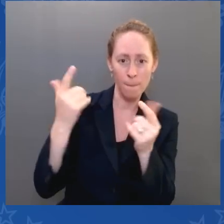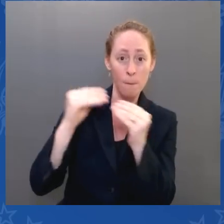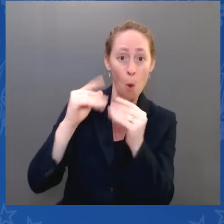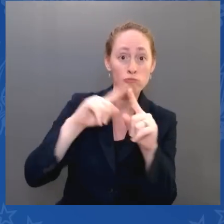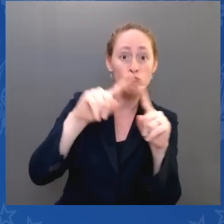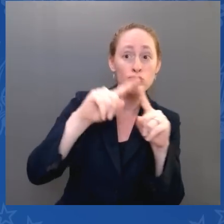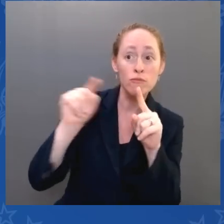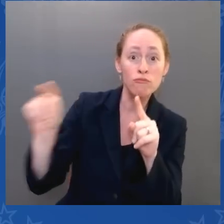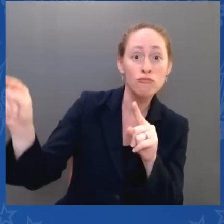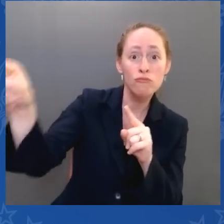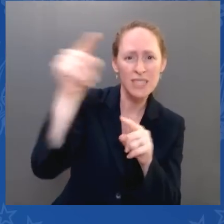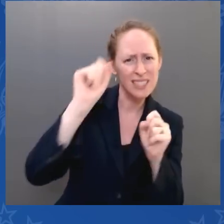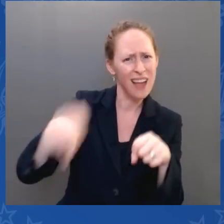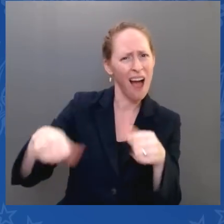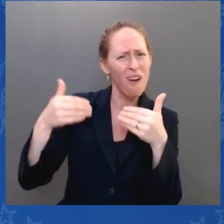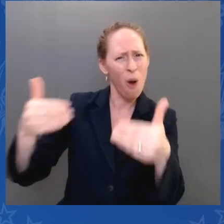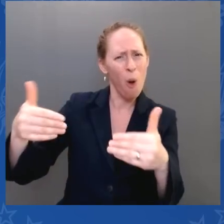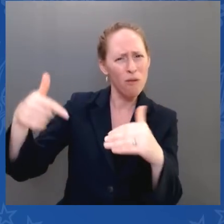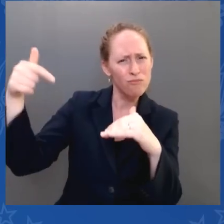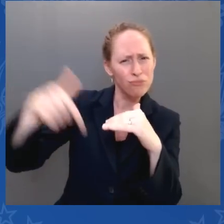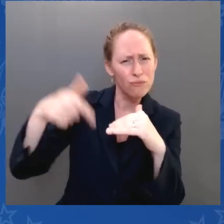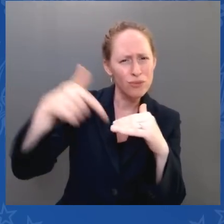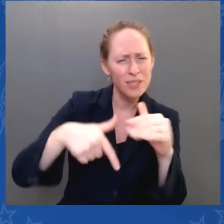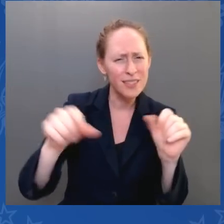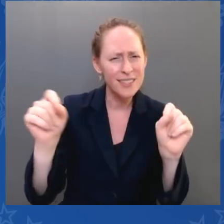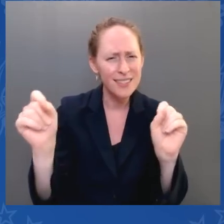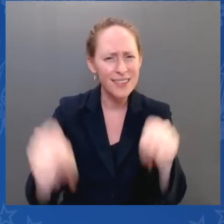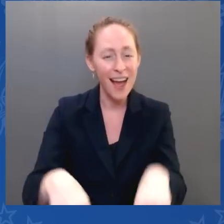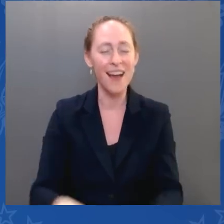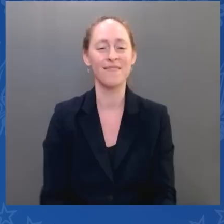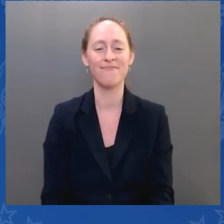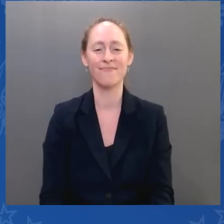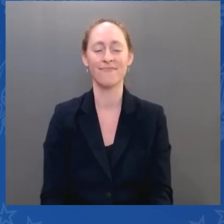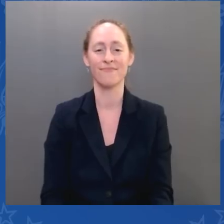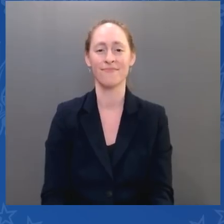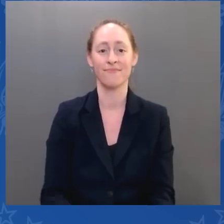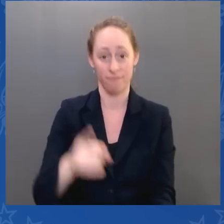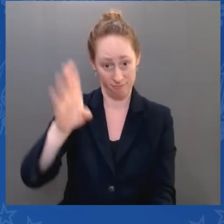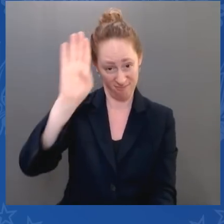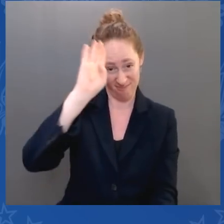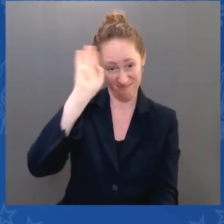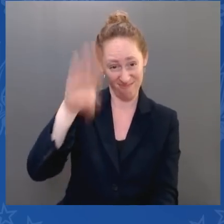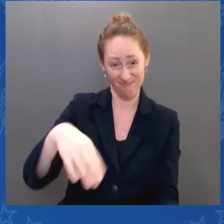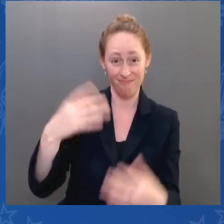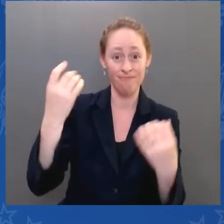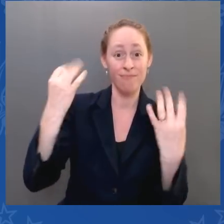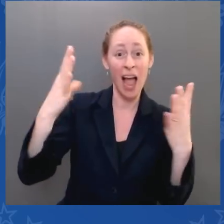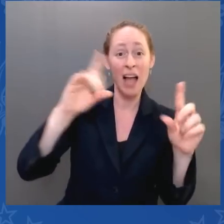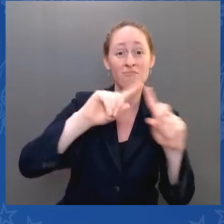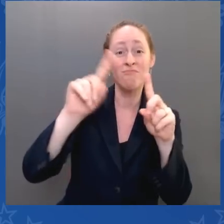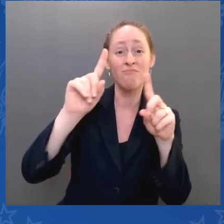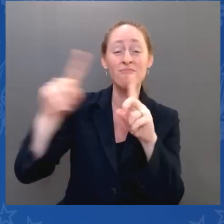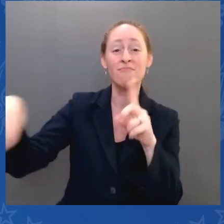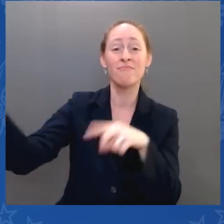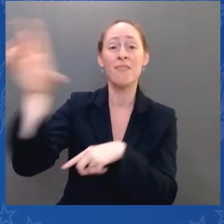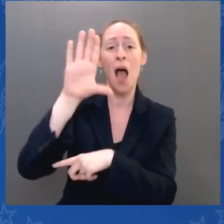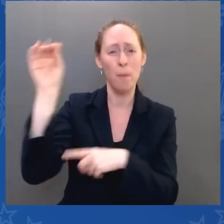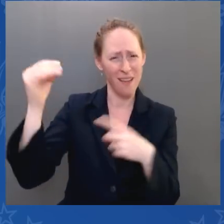on federal lands than they can possibly use. That's a fact. Let me say it again: They have more than they can use.